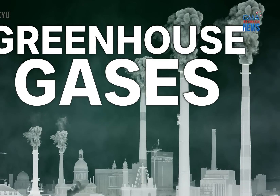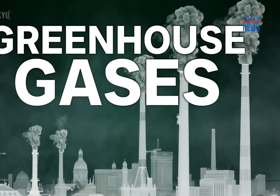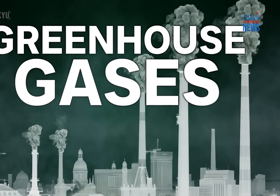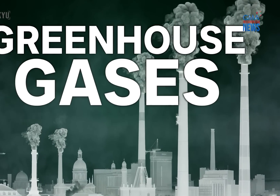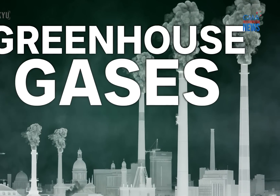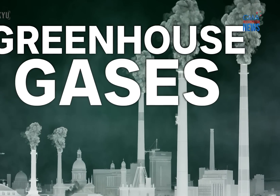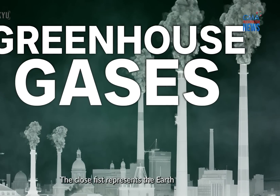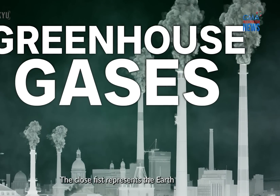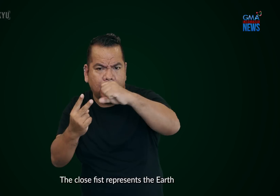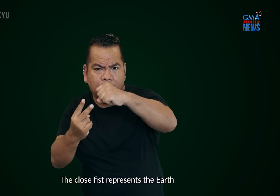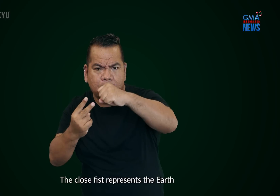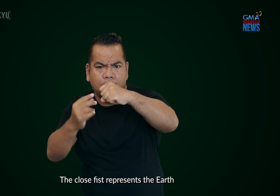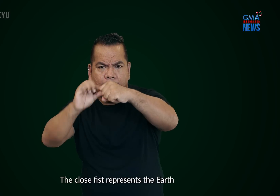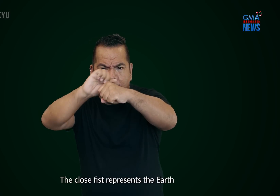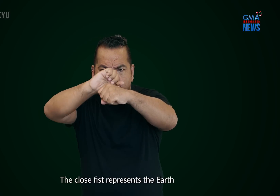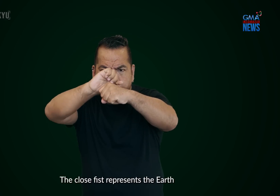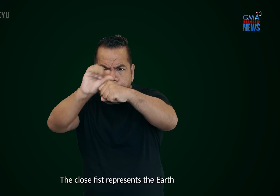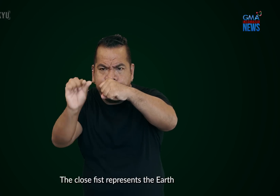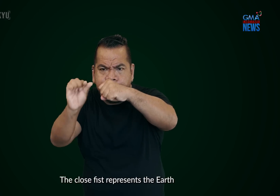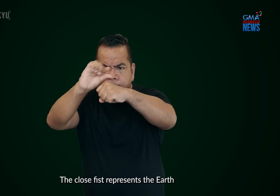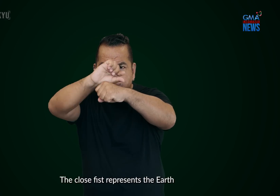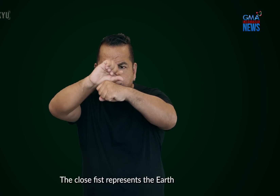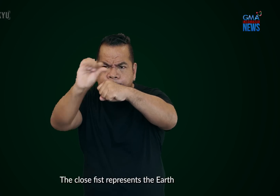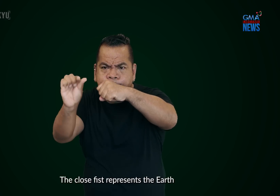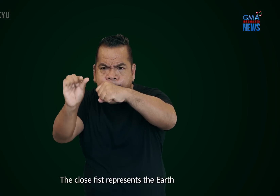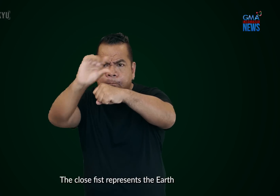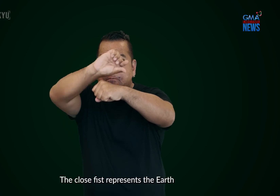moderate flood and worst kind of flood.